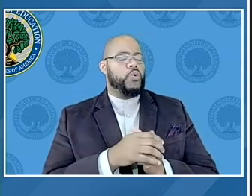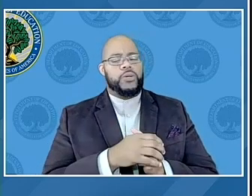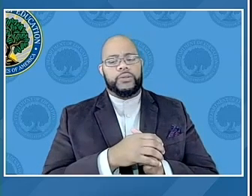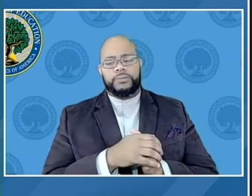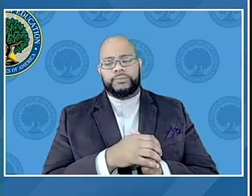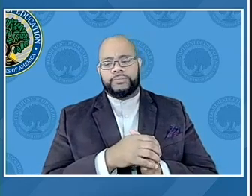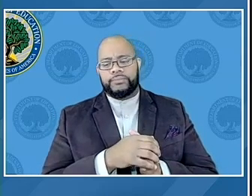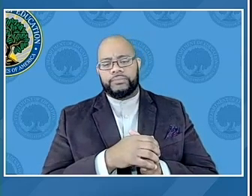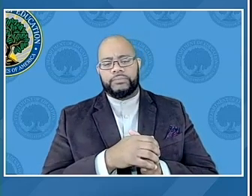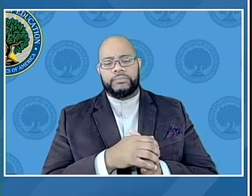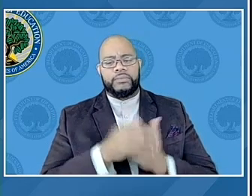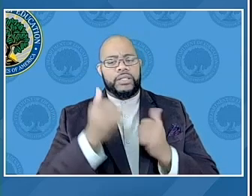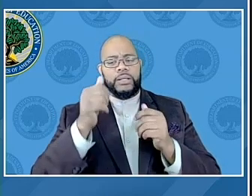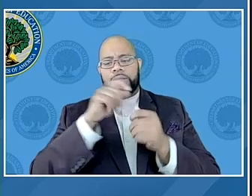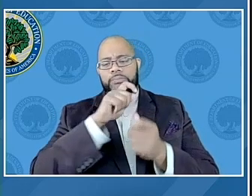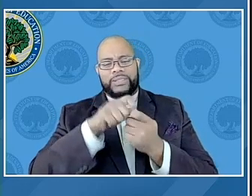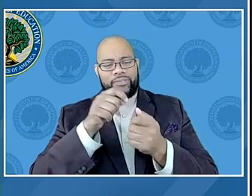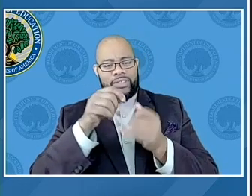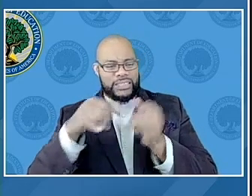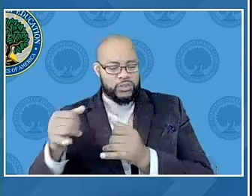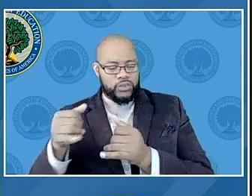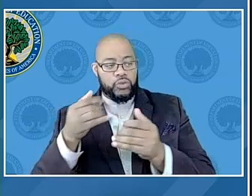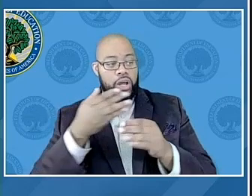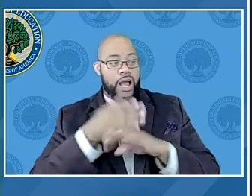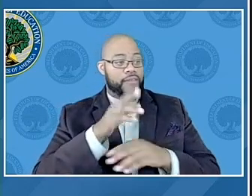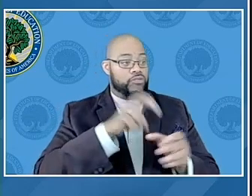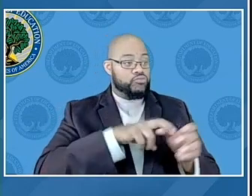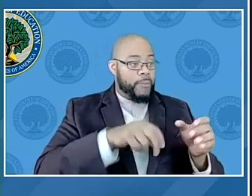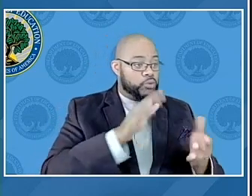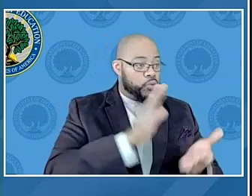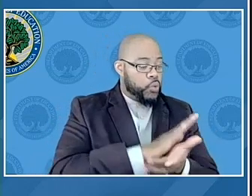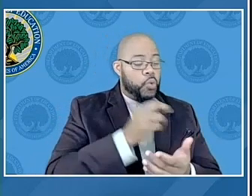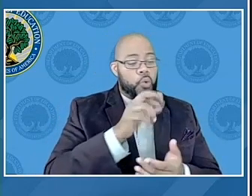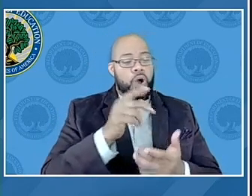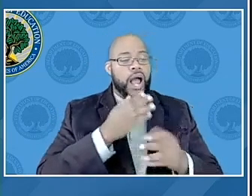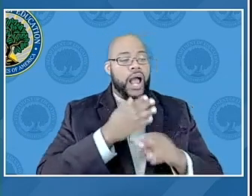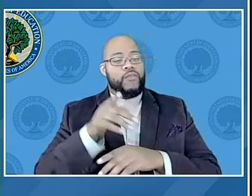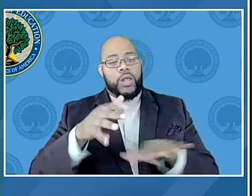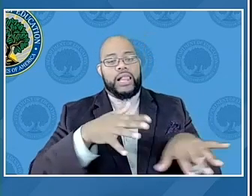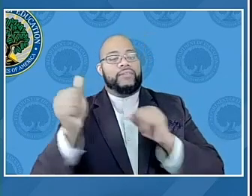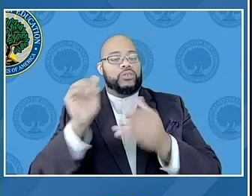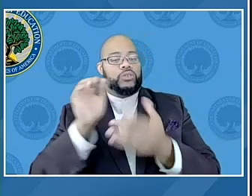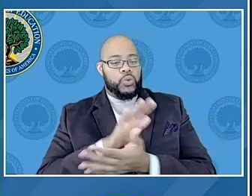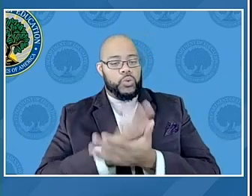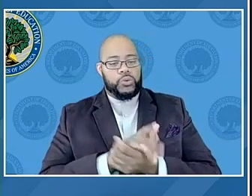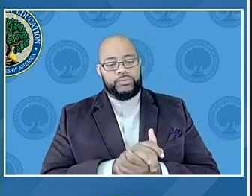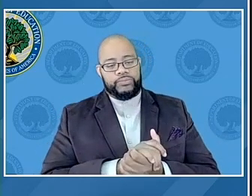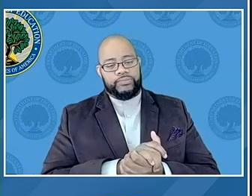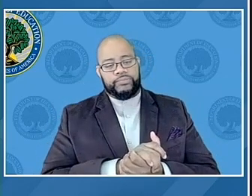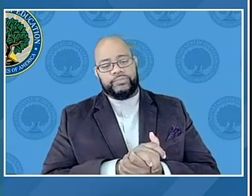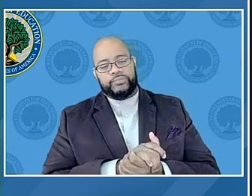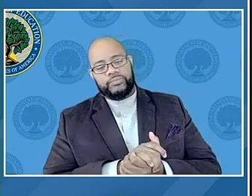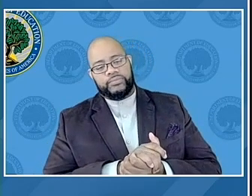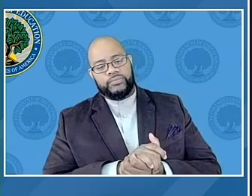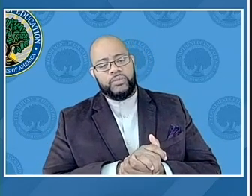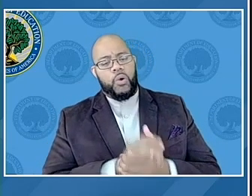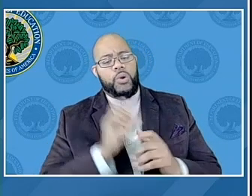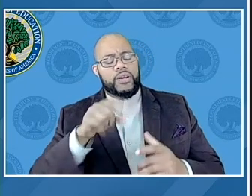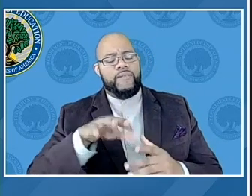individuals, either after they drop out of school or right after you leave school. but we need to find ways to automatically